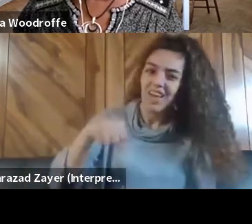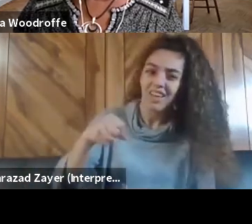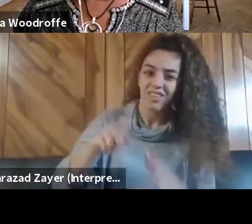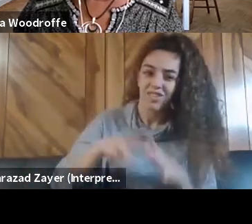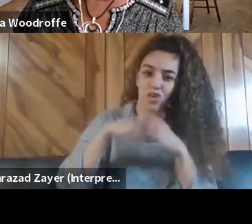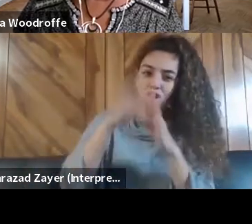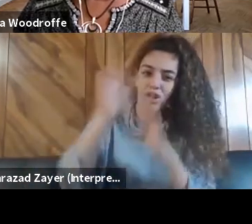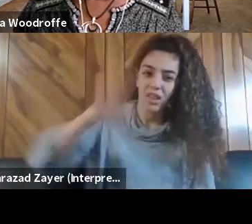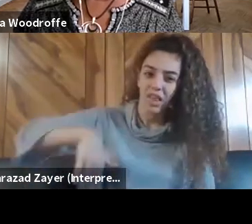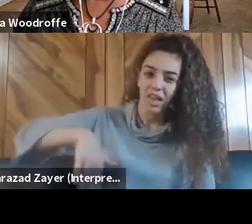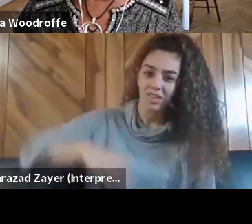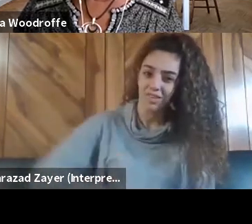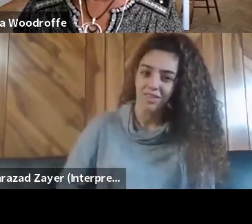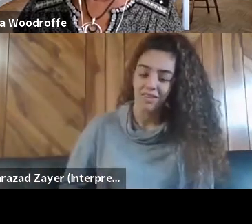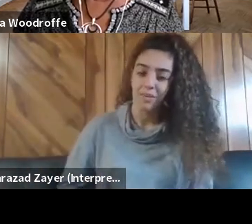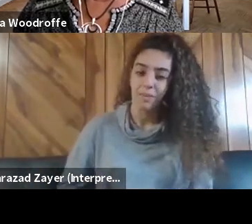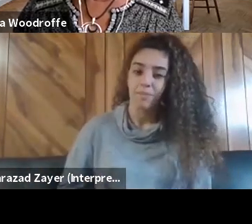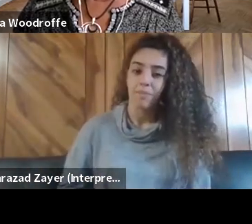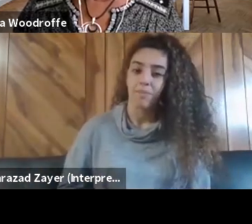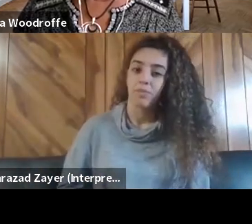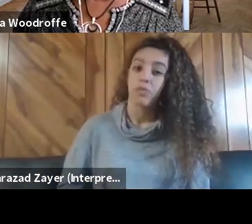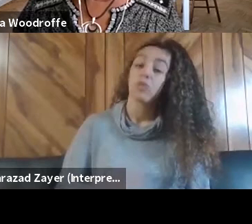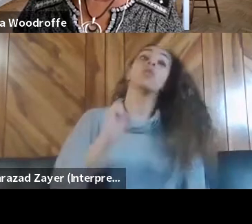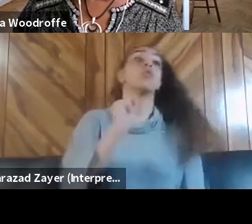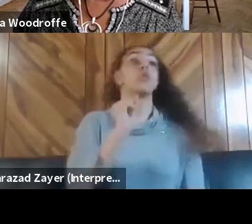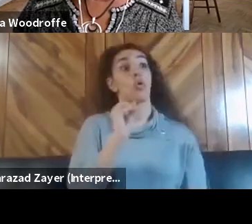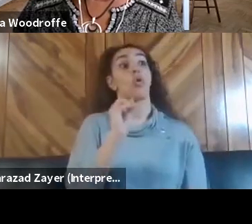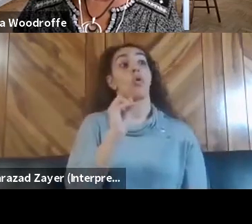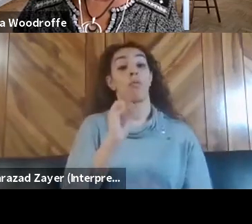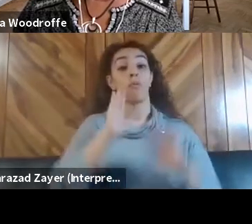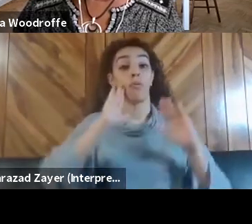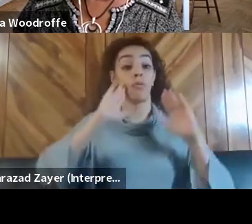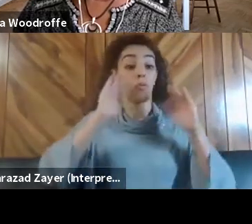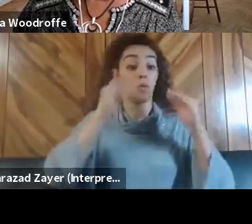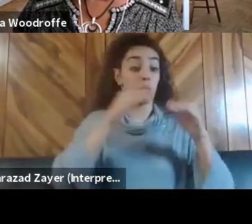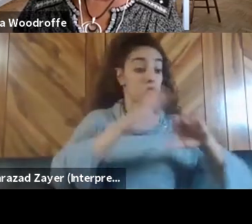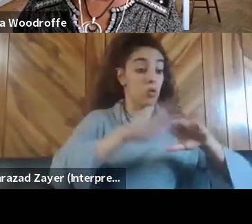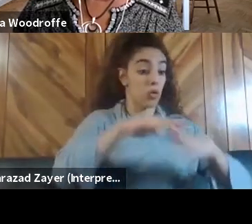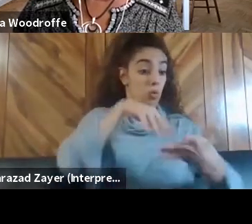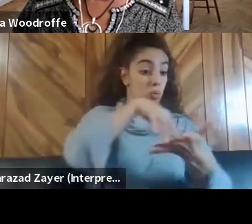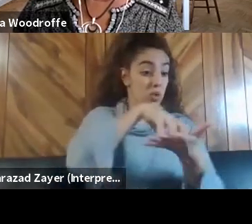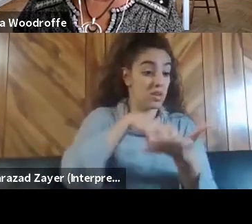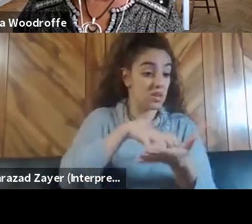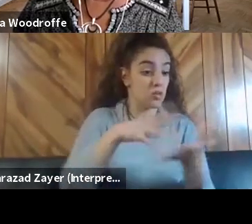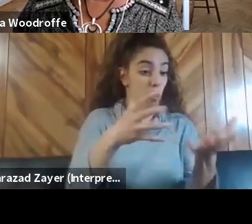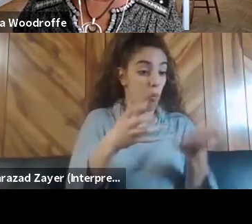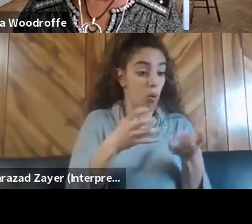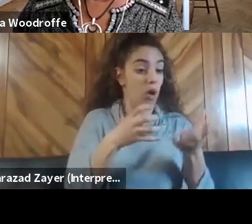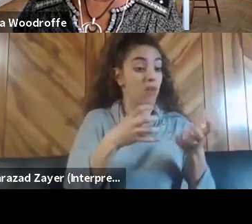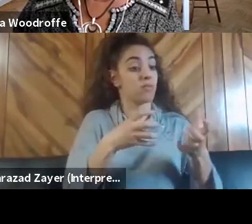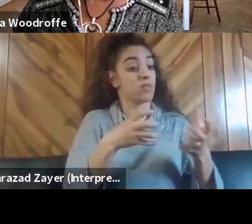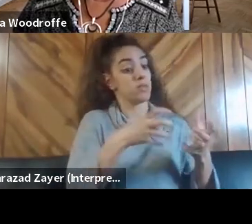kind of so you're right, they were working on just you know, they're, they have their motive that they wanted, they had they